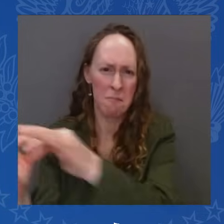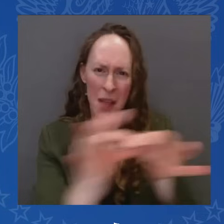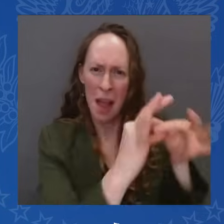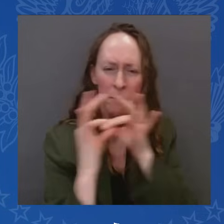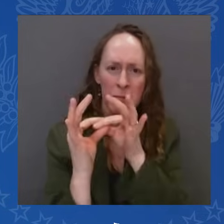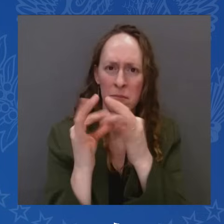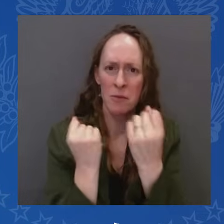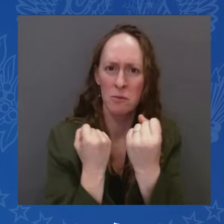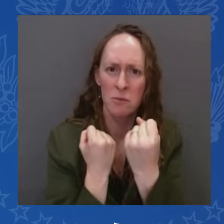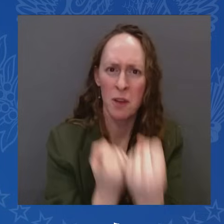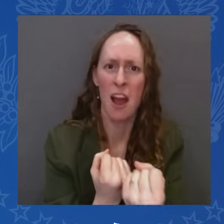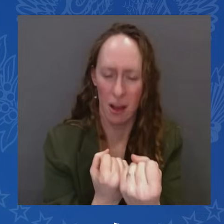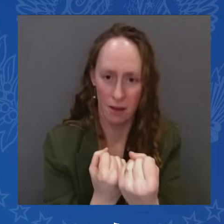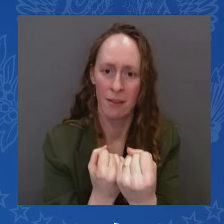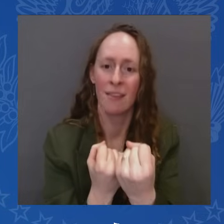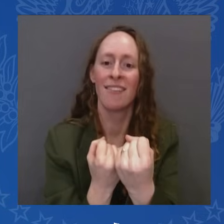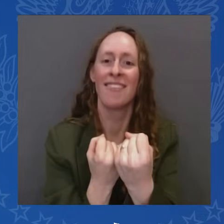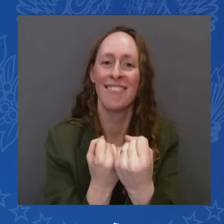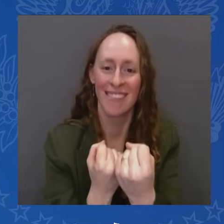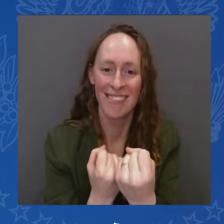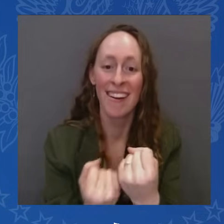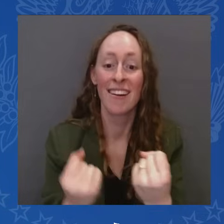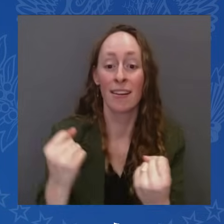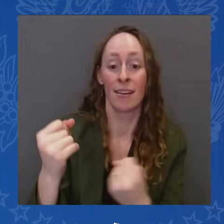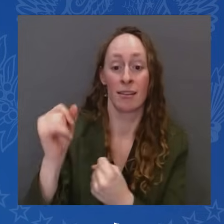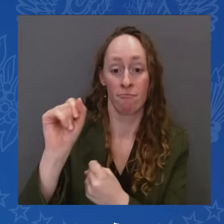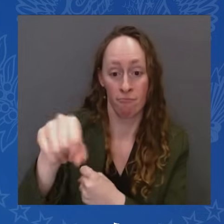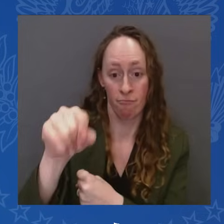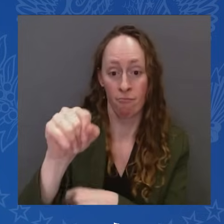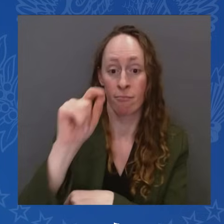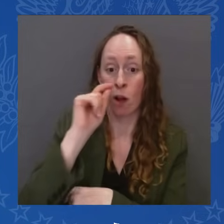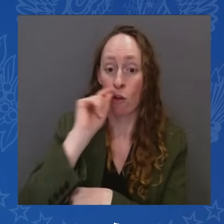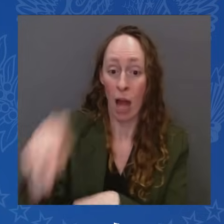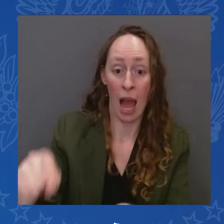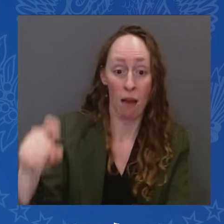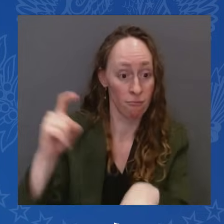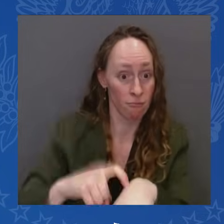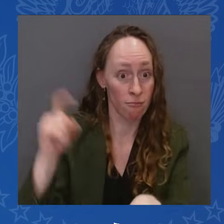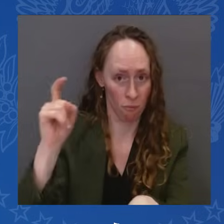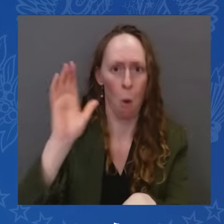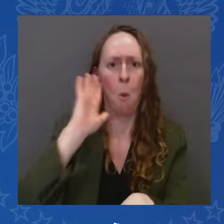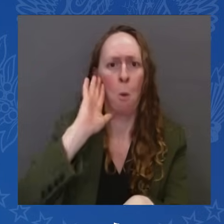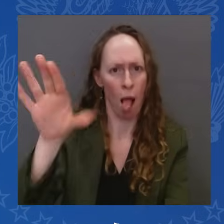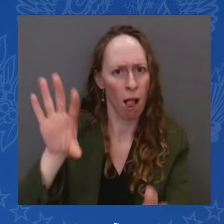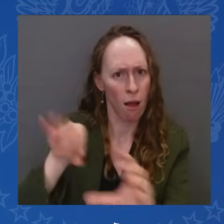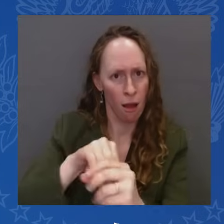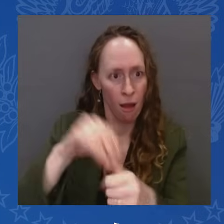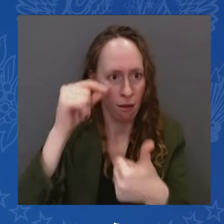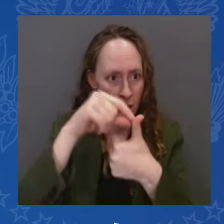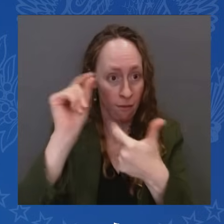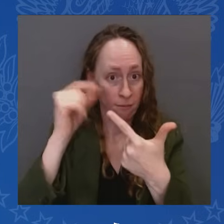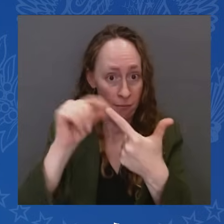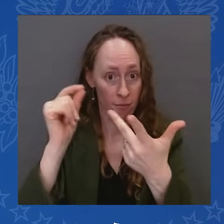Right now, we ne- -- we have to make sure they win the war. And, you know, we launched the Joint Declaration of support